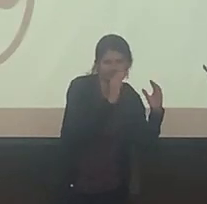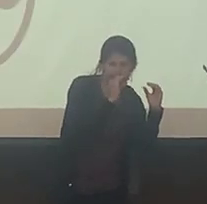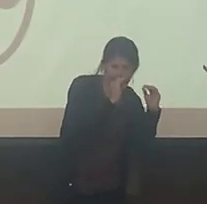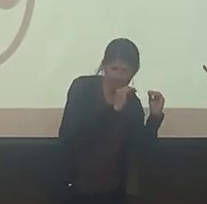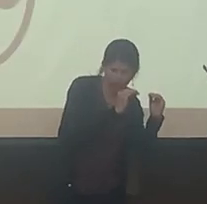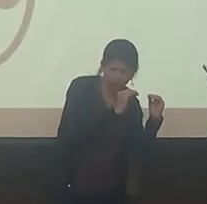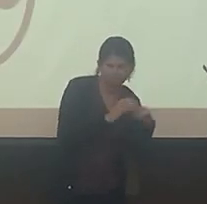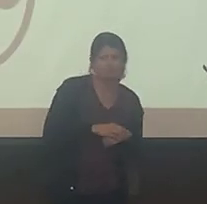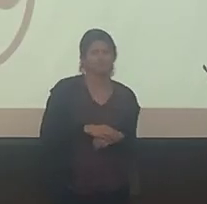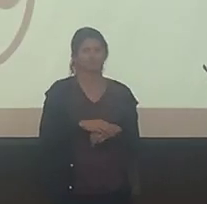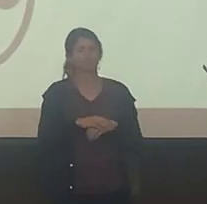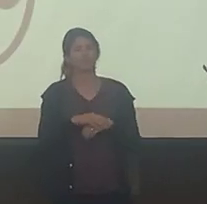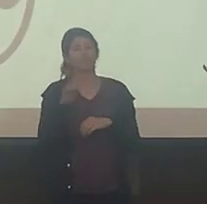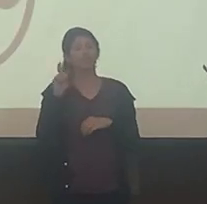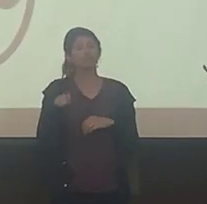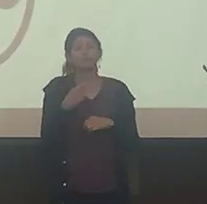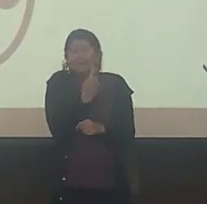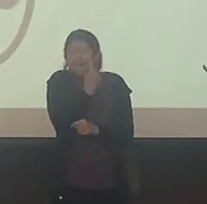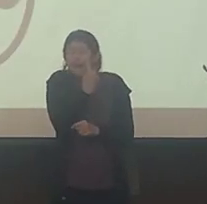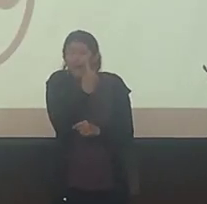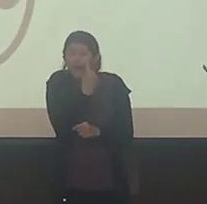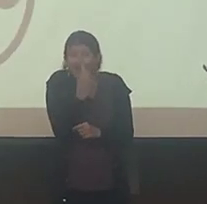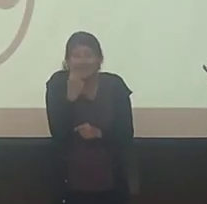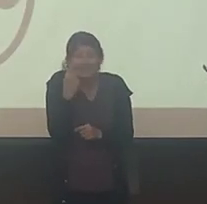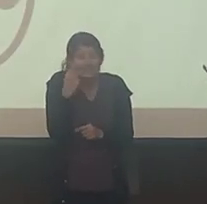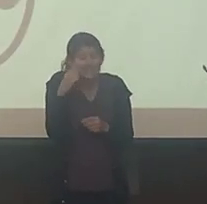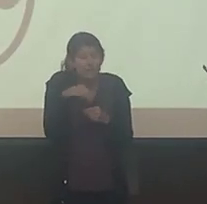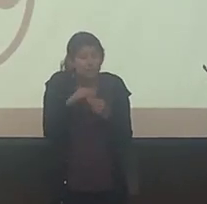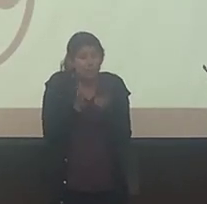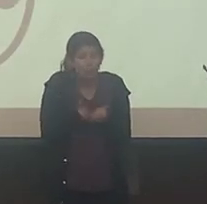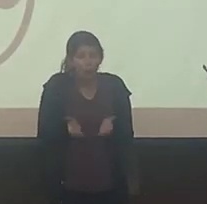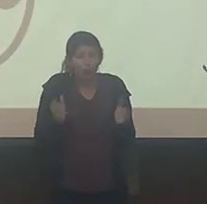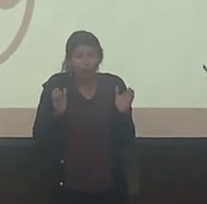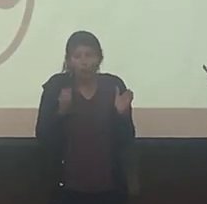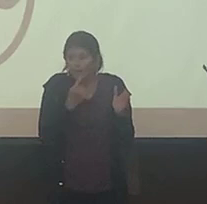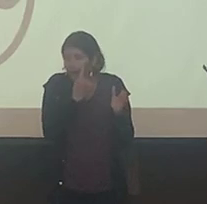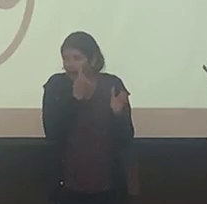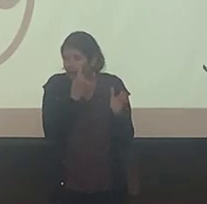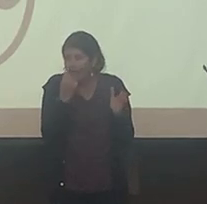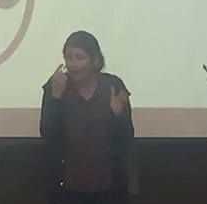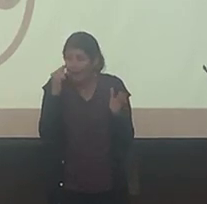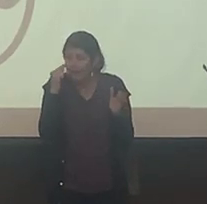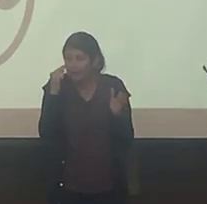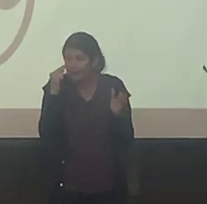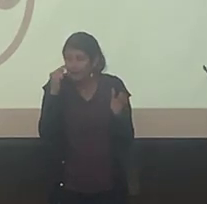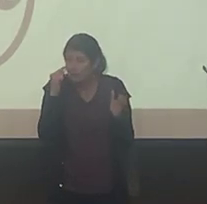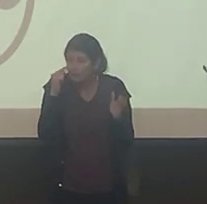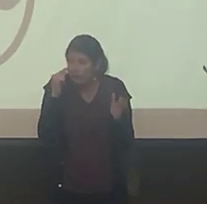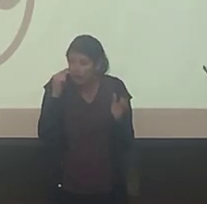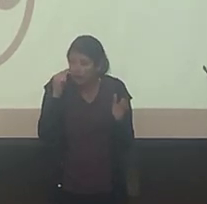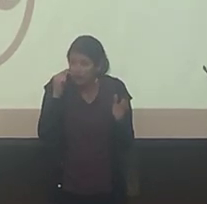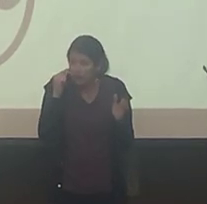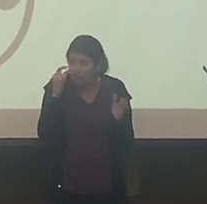little eyes in your um in your bowl so pick out a little eye because this is the reminder to you